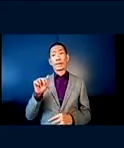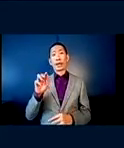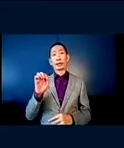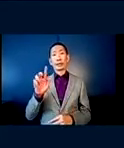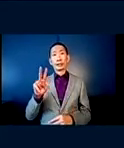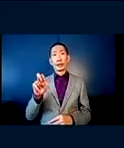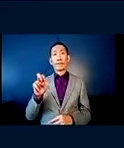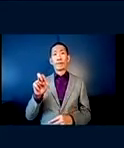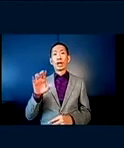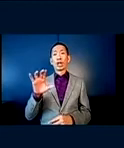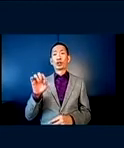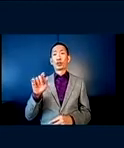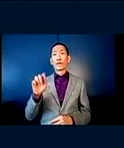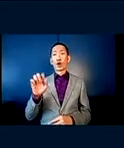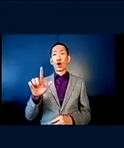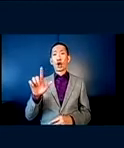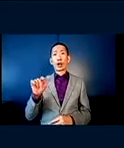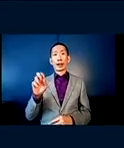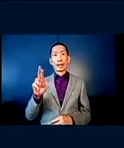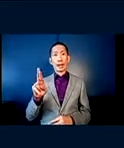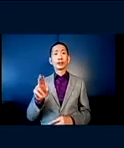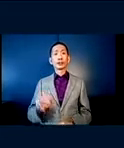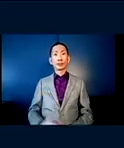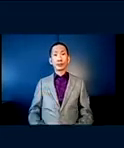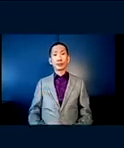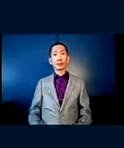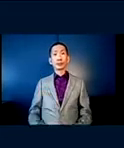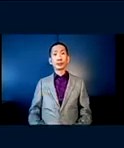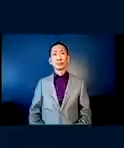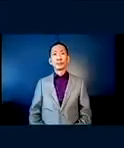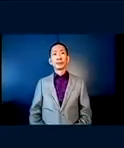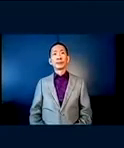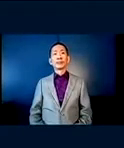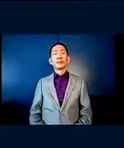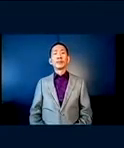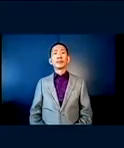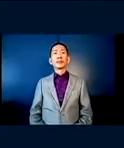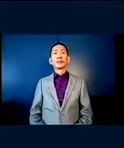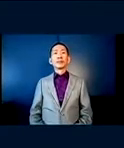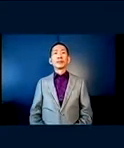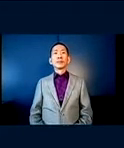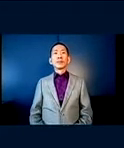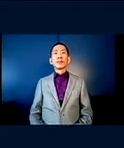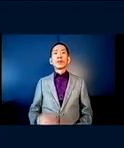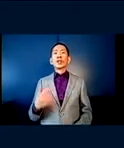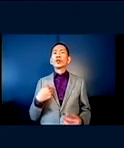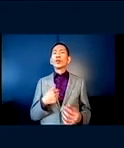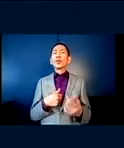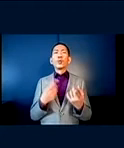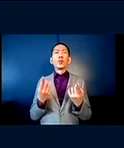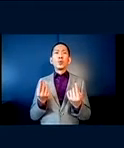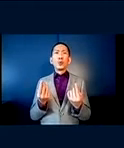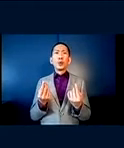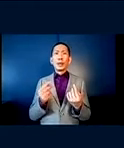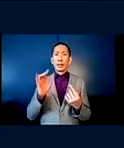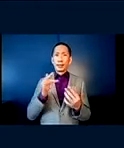AVERAGE FOR INVASIVE CERVICAL CANCER INCIDENCE. NEXT PLEASE. SO, WHAT DID WE DO?